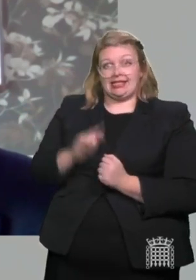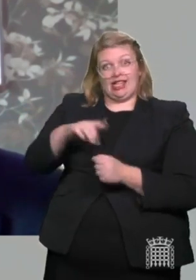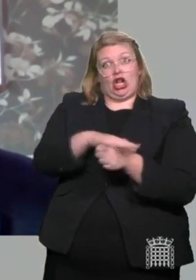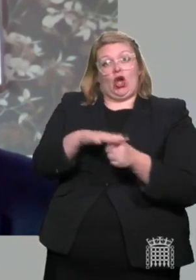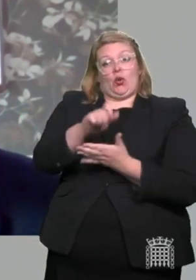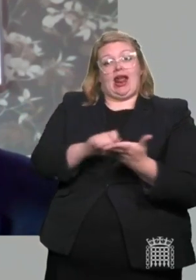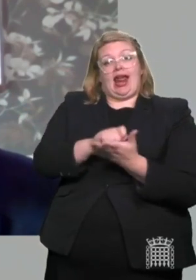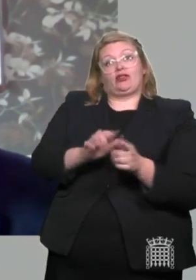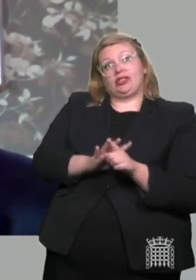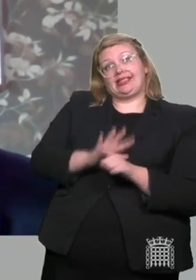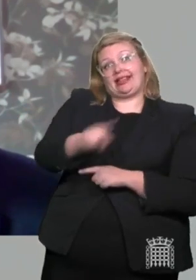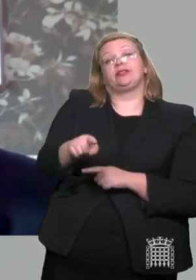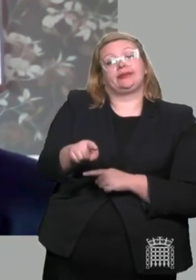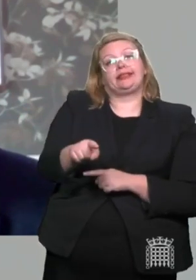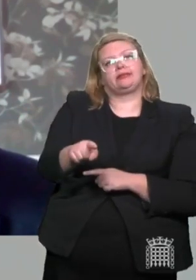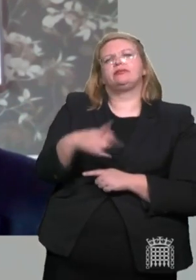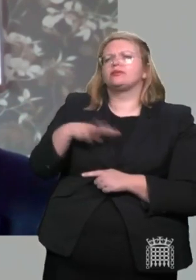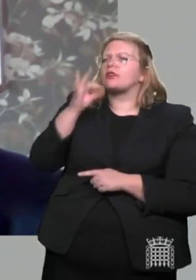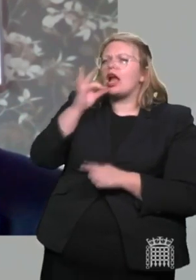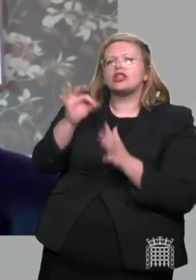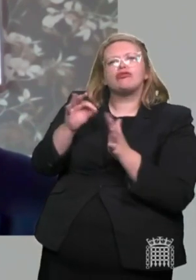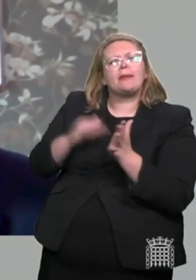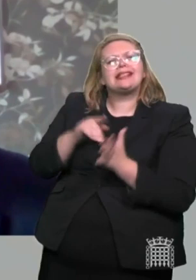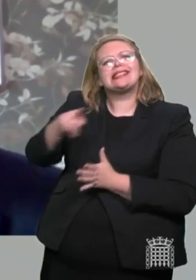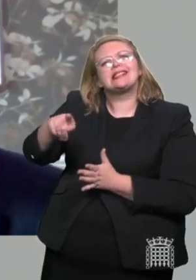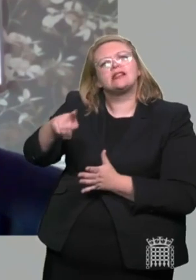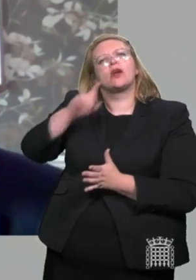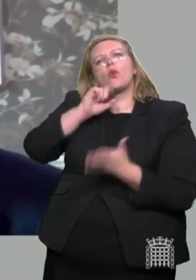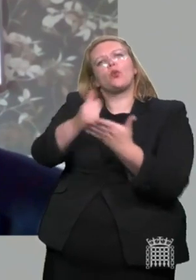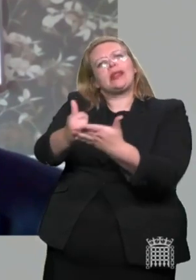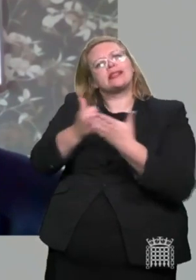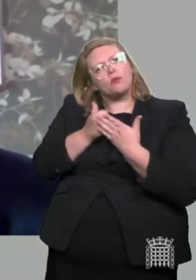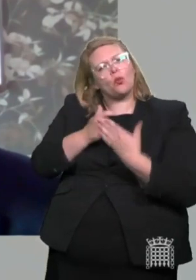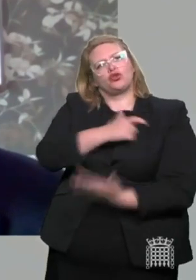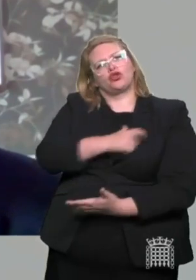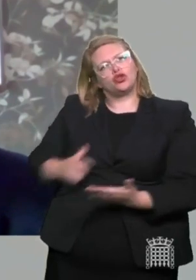so will the Prime Minister offer his full support to the Doncaster Conservative mayoral candidate,